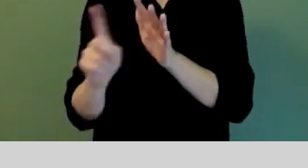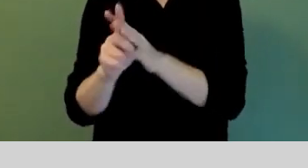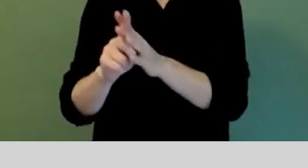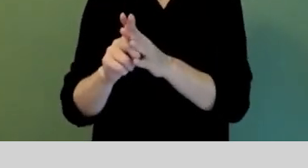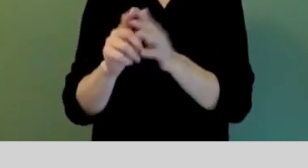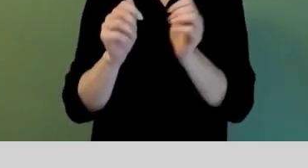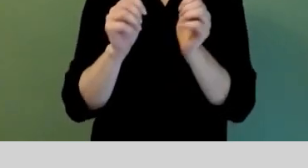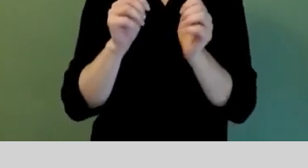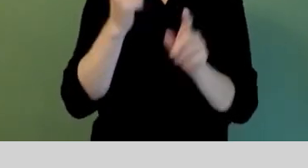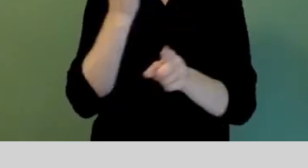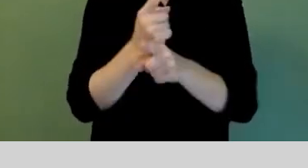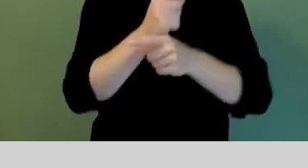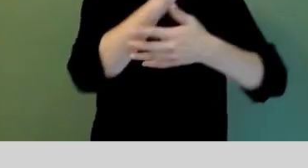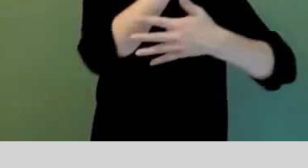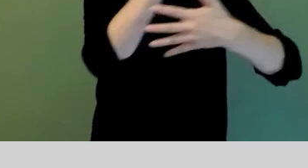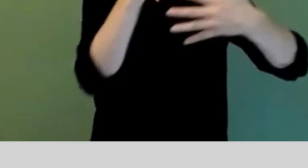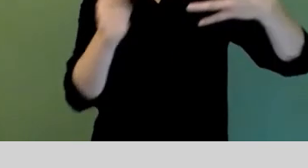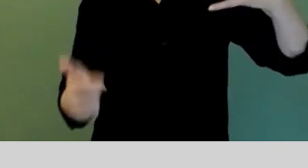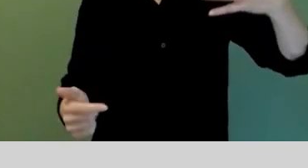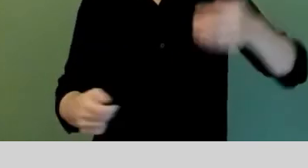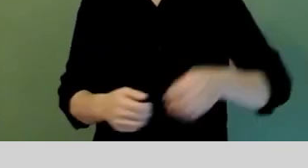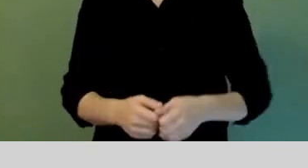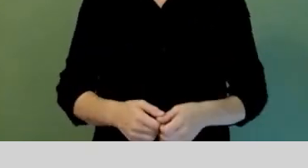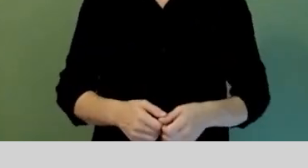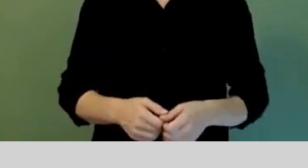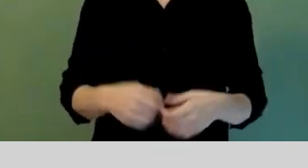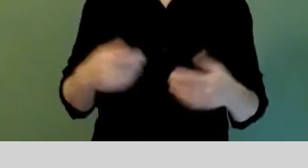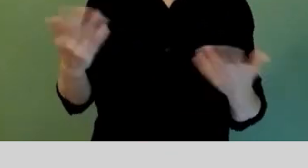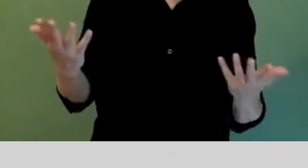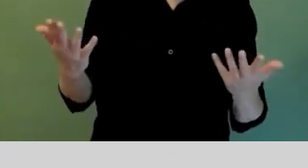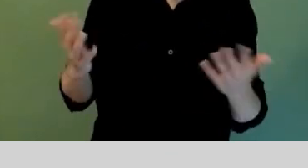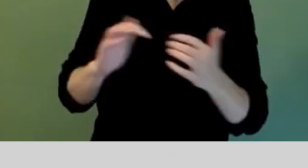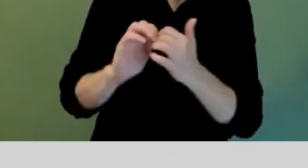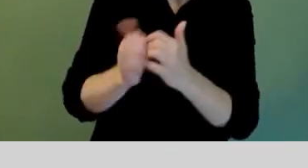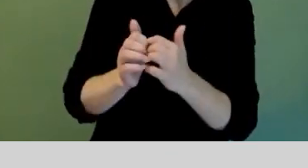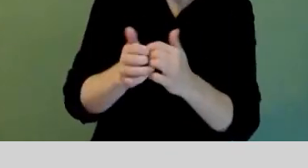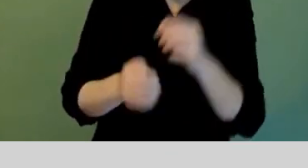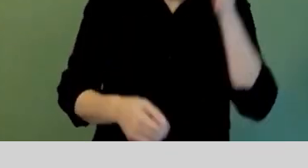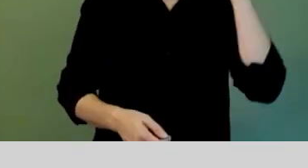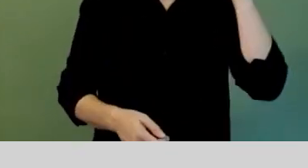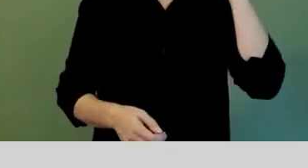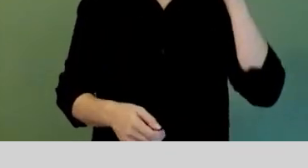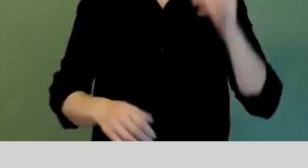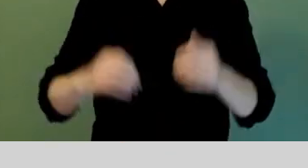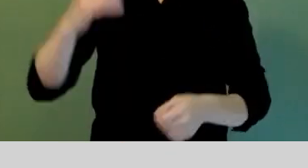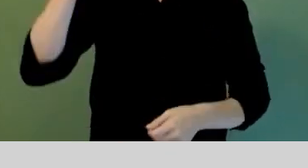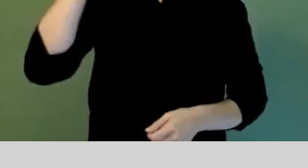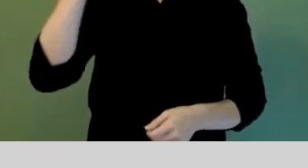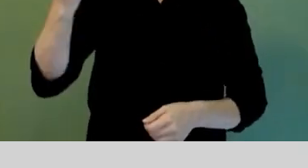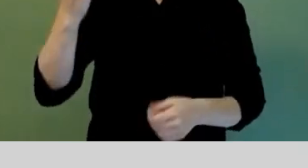So we have an idea. How do we turn that into a reality? Well, the idea at the center of this is a code registry